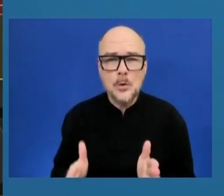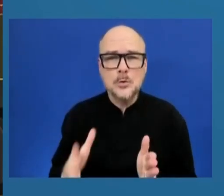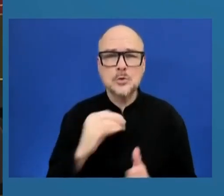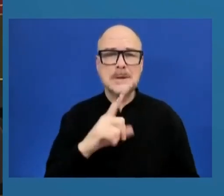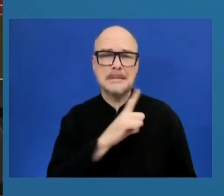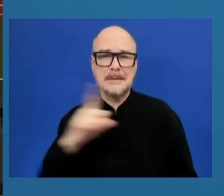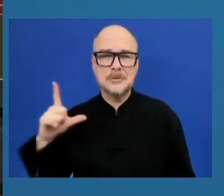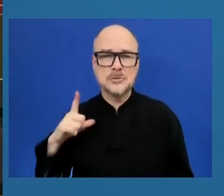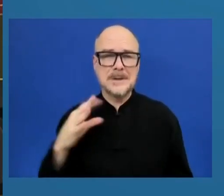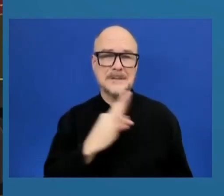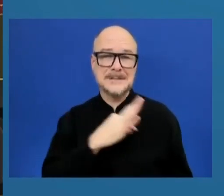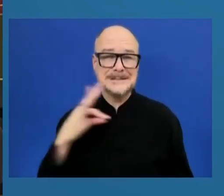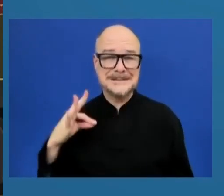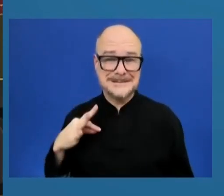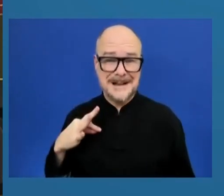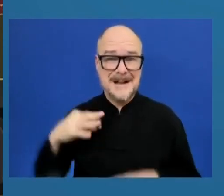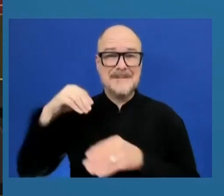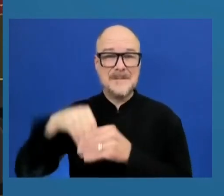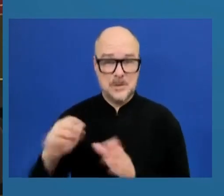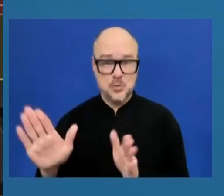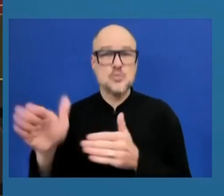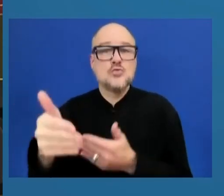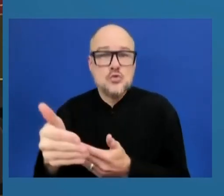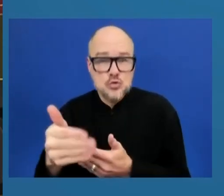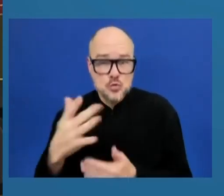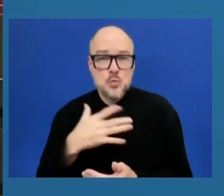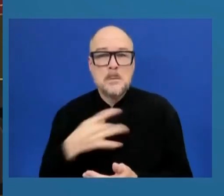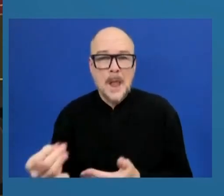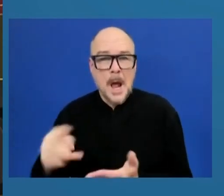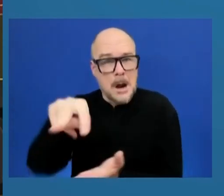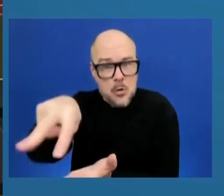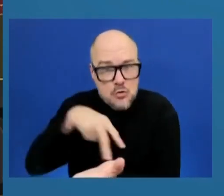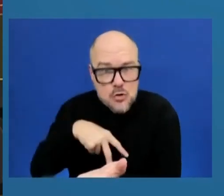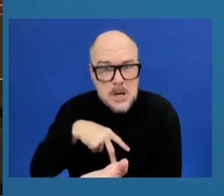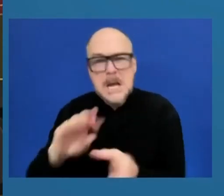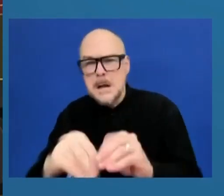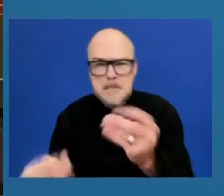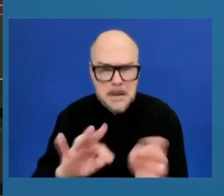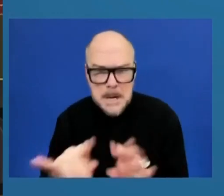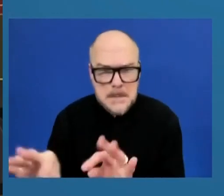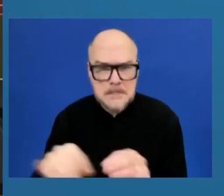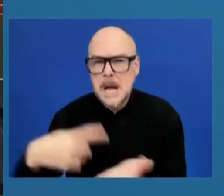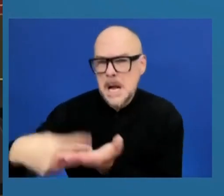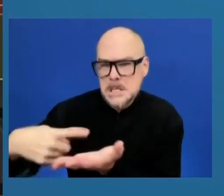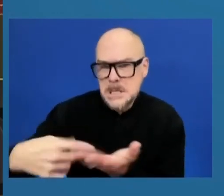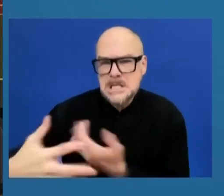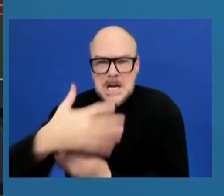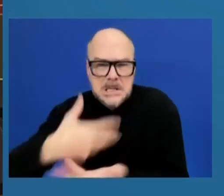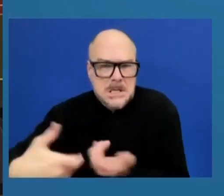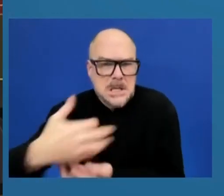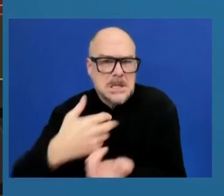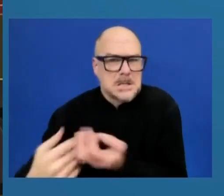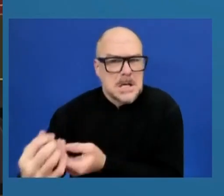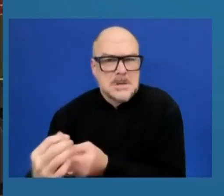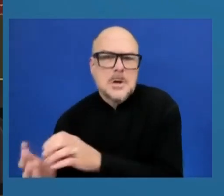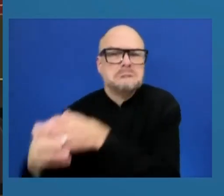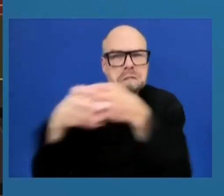who, Like to pick it apart and then we try to put it back together. Then we come in here and talk about it so there is not a time frame,